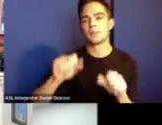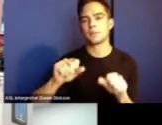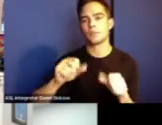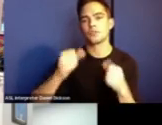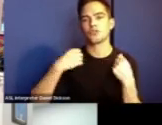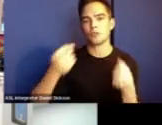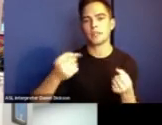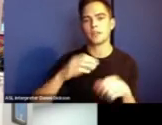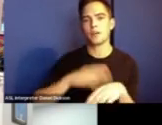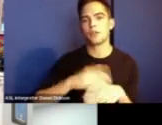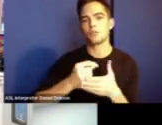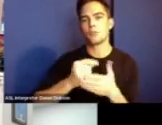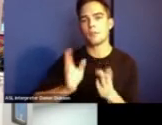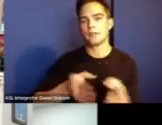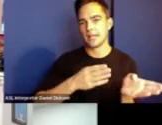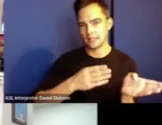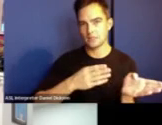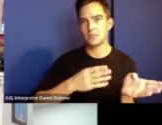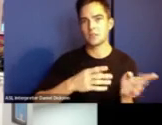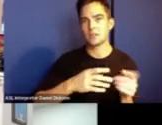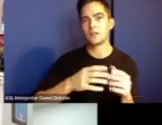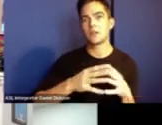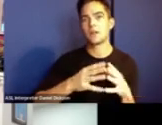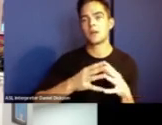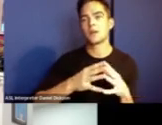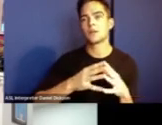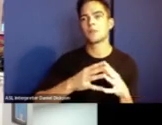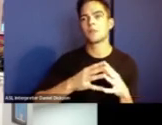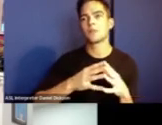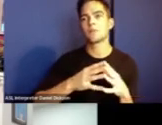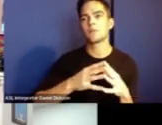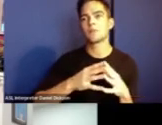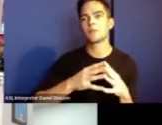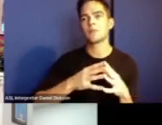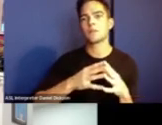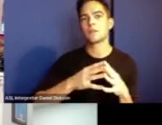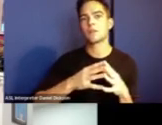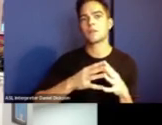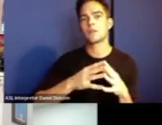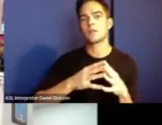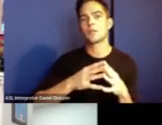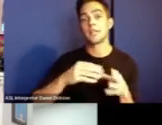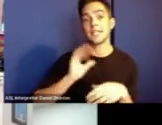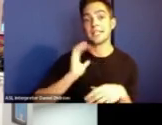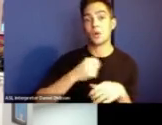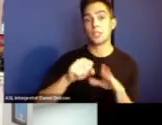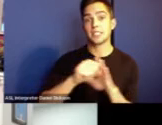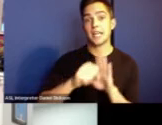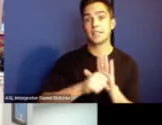treatment plan. Um, the in our state, it's also utilized for